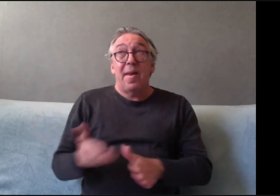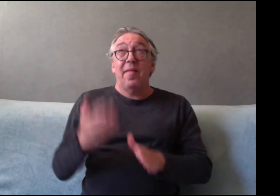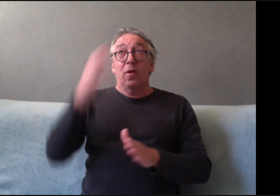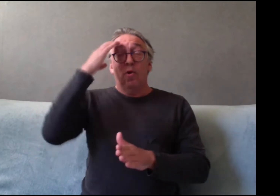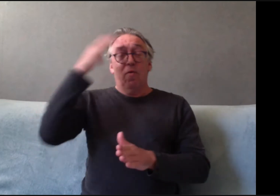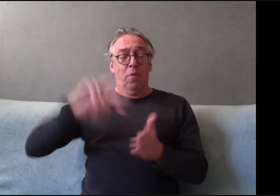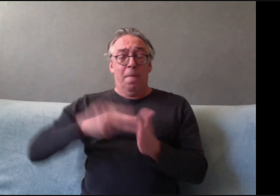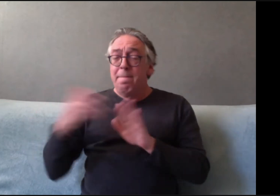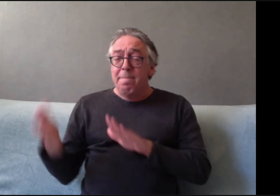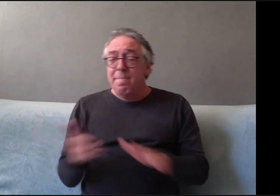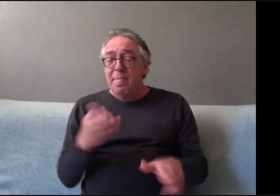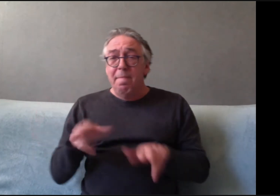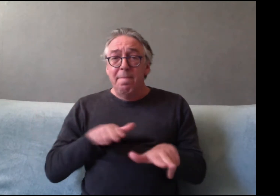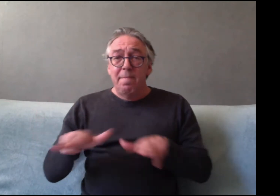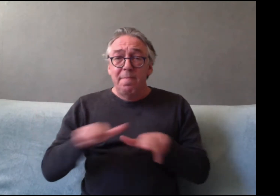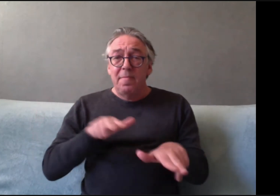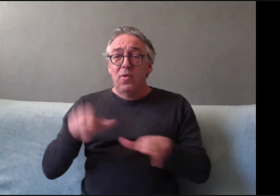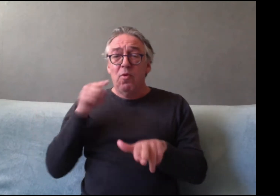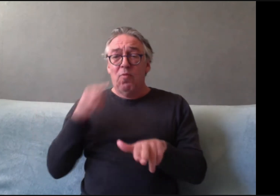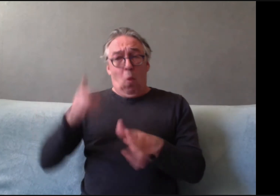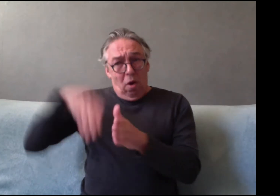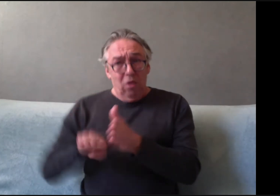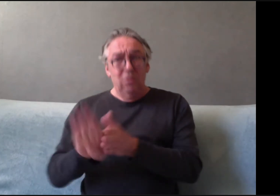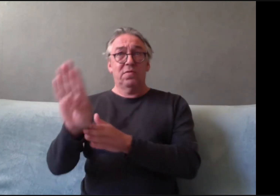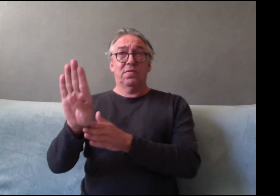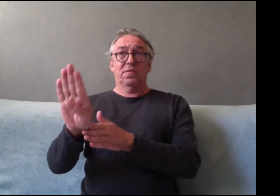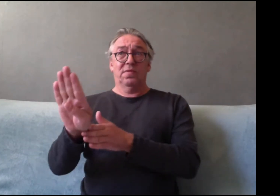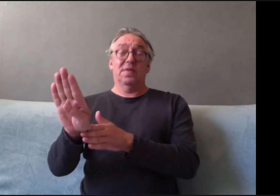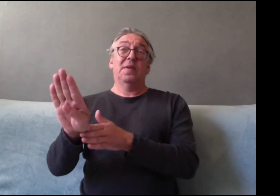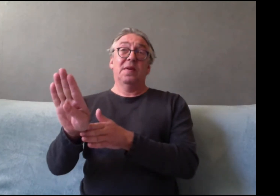And EDF already is doing this,